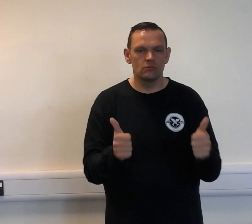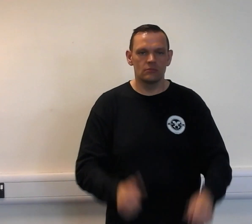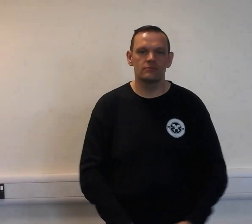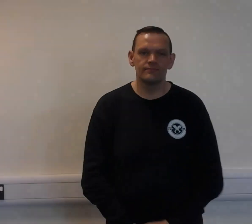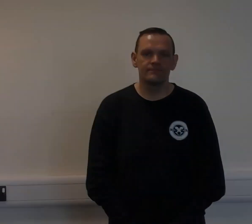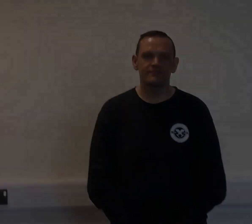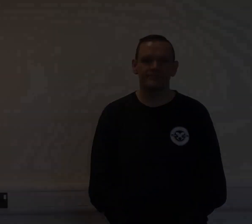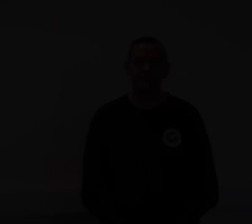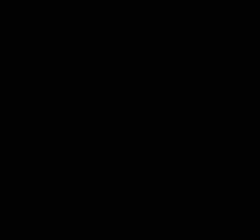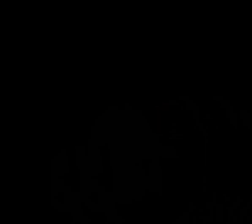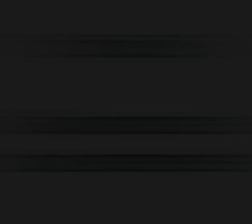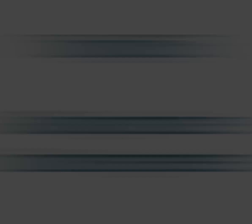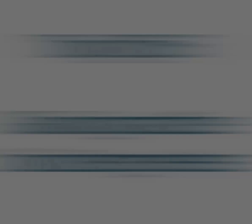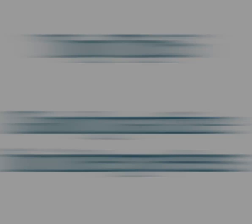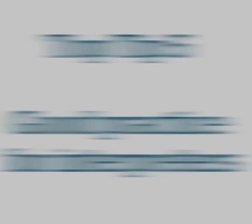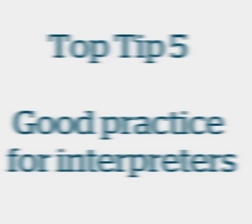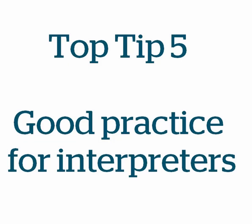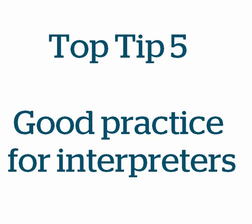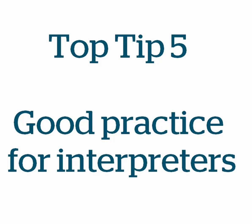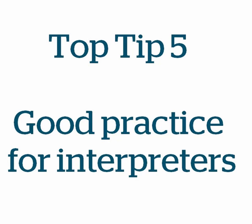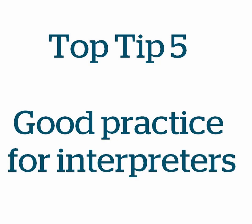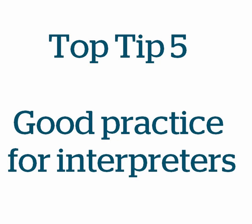alarm and it's accessible to deaf people.